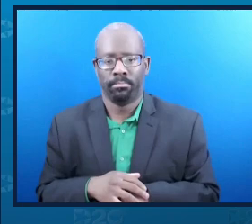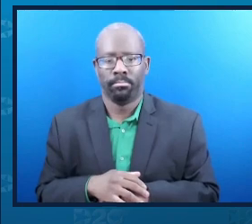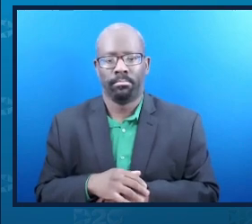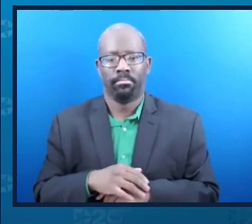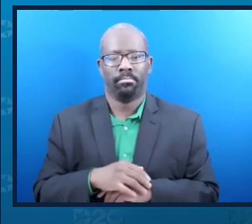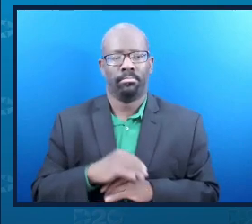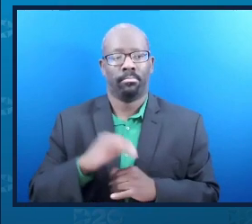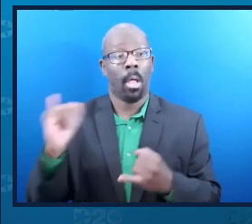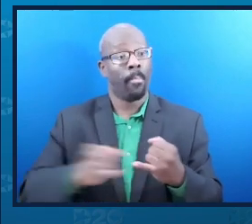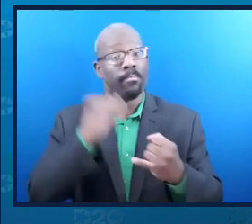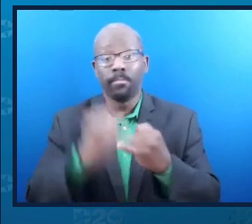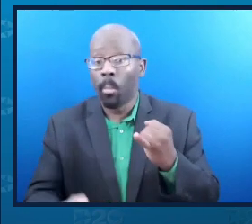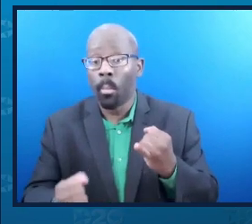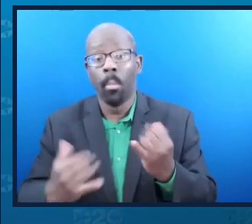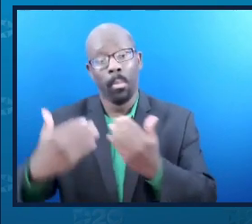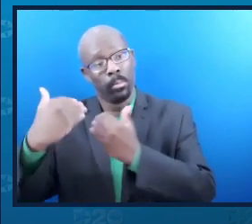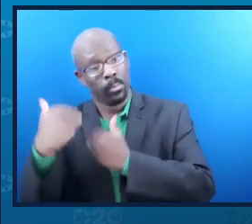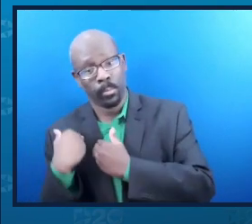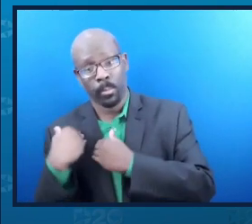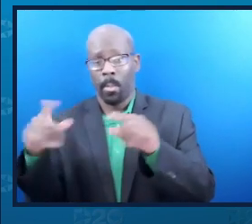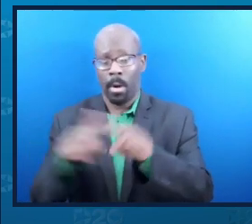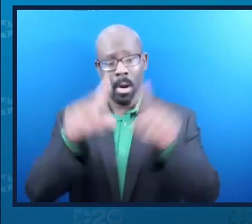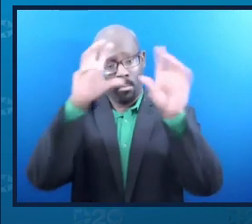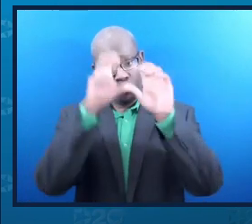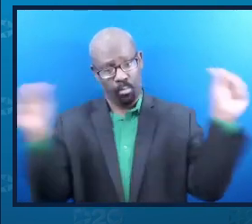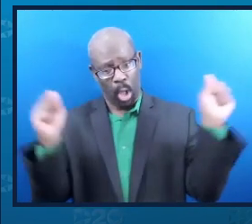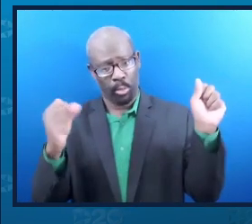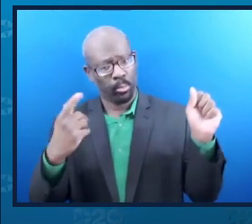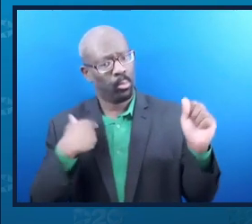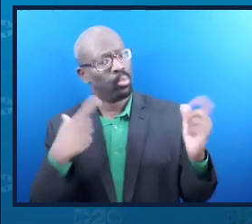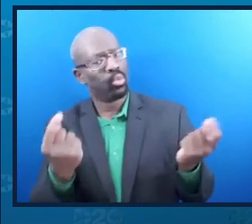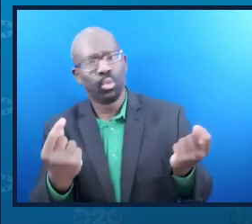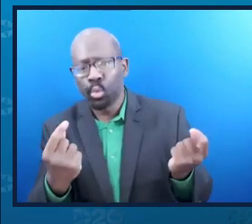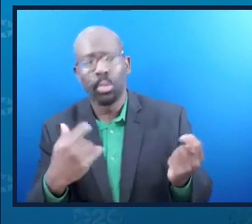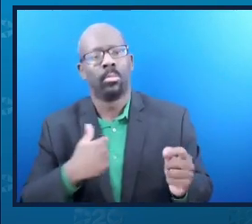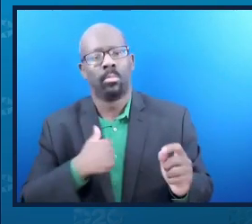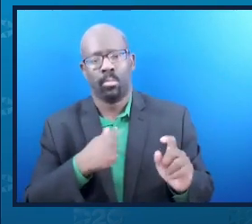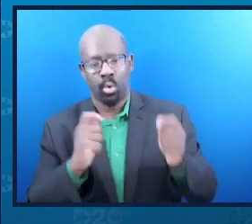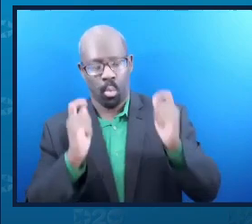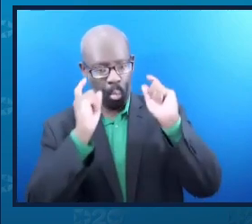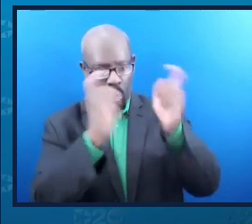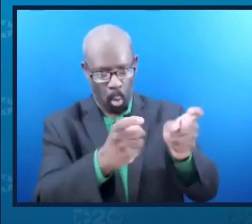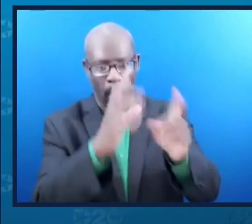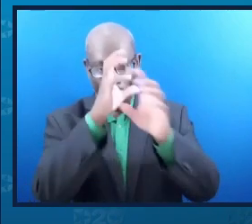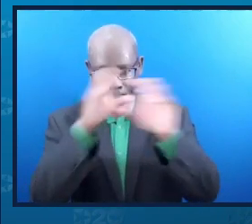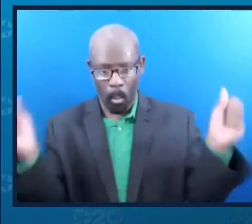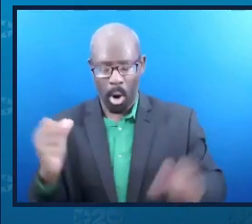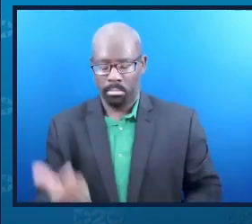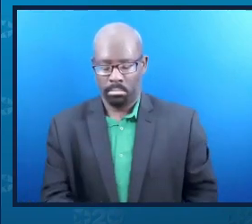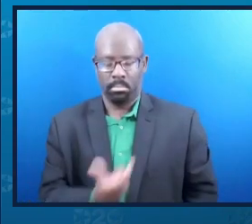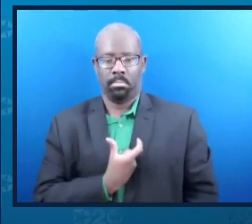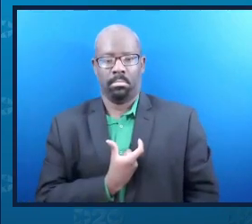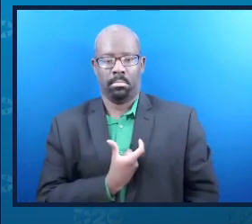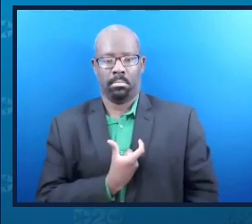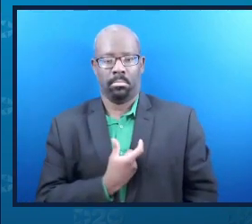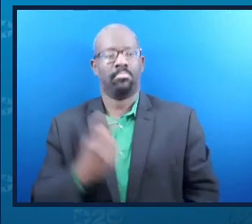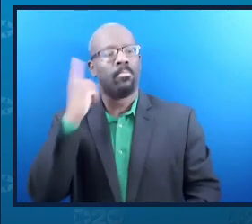FOR THE FINAL TIME AS PRESIDENT, I AM PLEASED TO AWADE OUR NATION'S HIGHEST HONOR. THE PRESIDENTIAL MEDAL OF